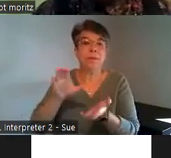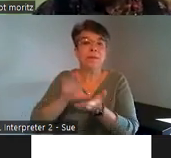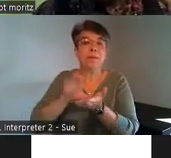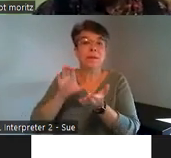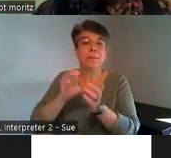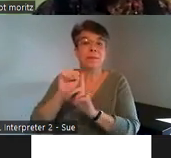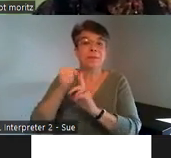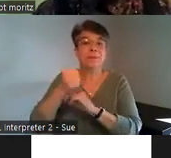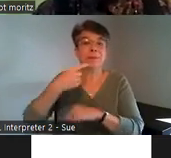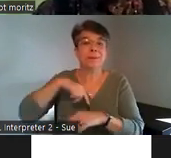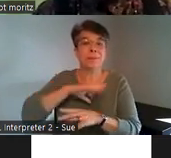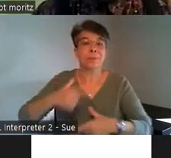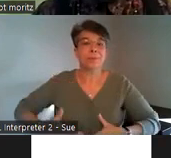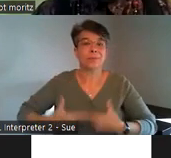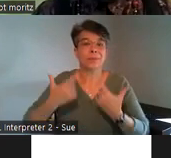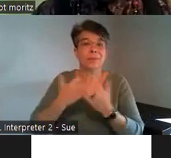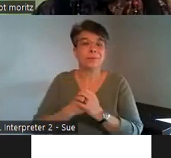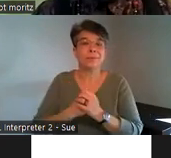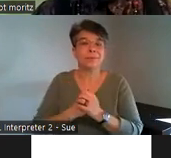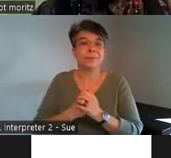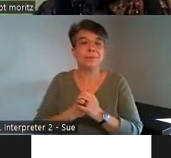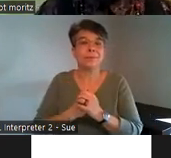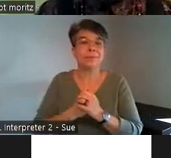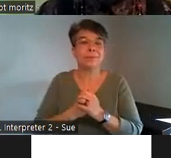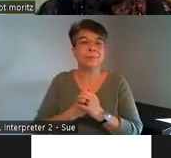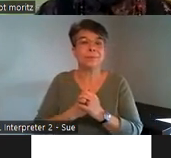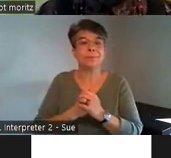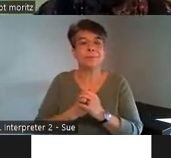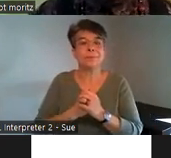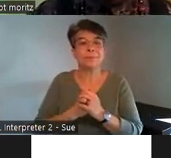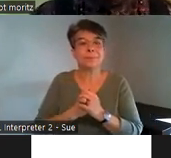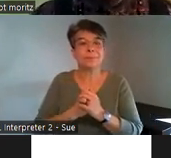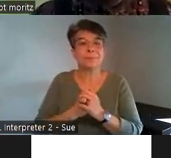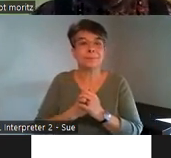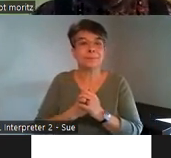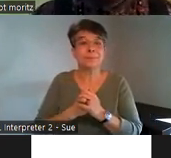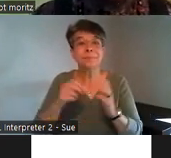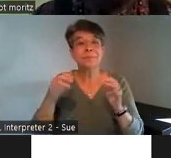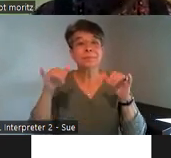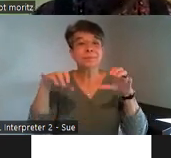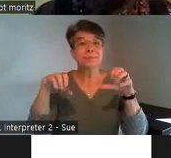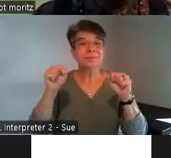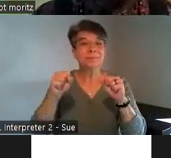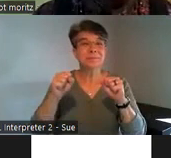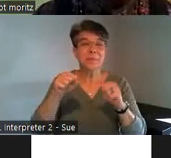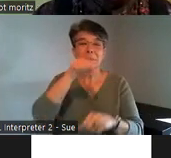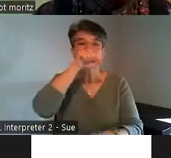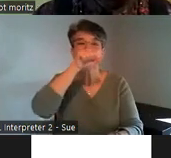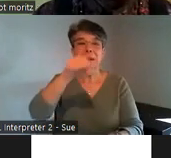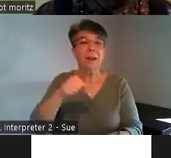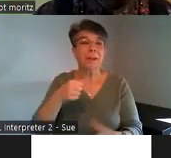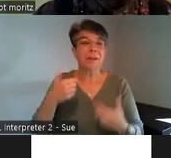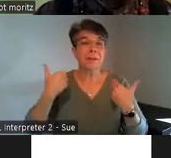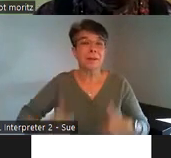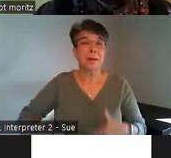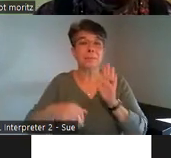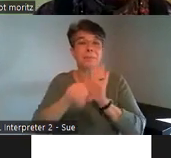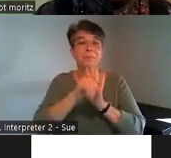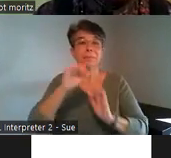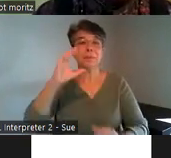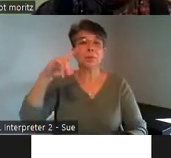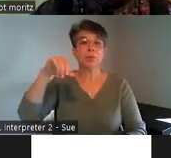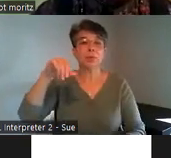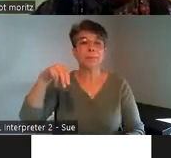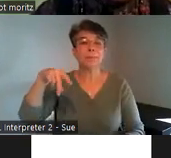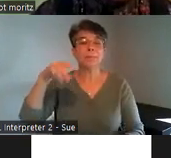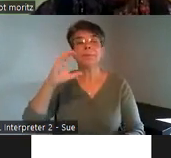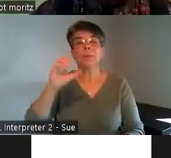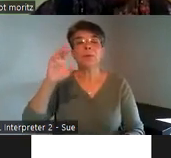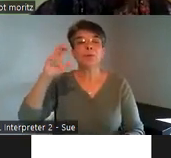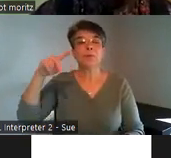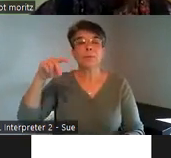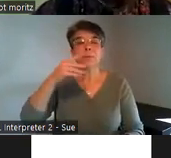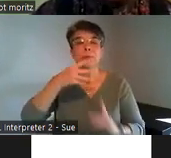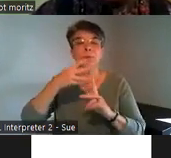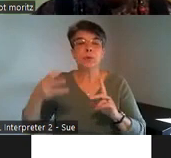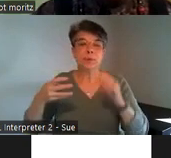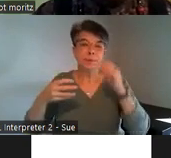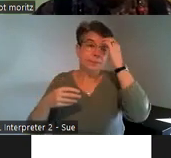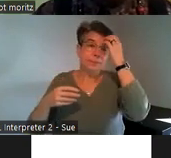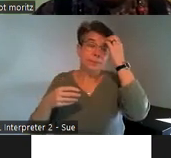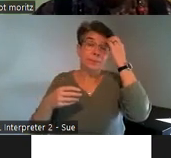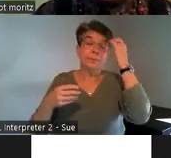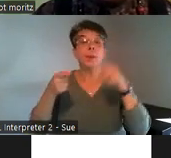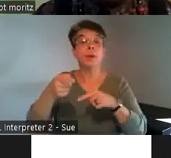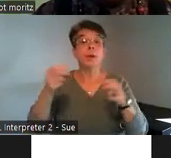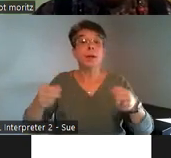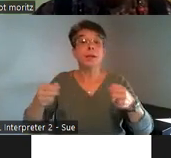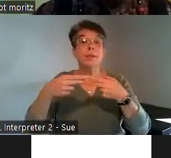in and and yeah it's just I love being a cryp queer um I now have a slide with a